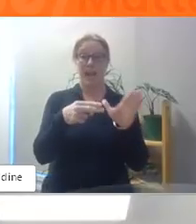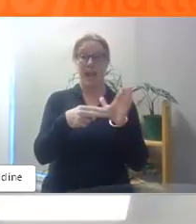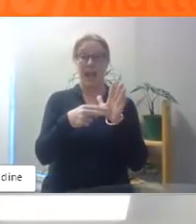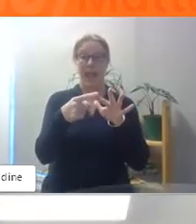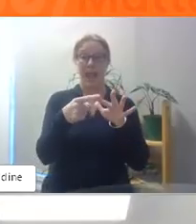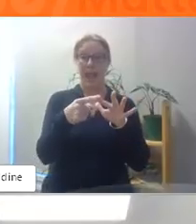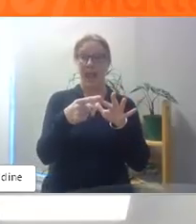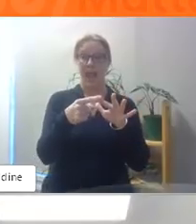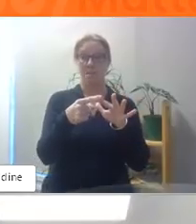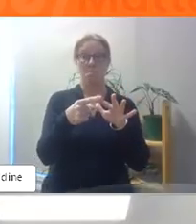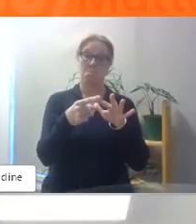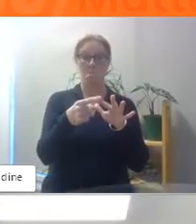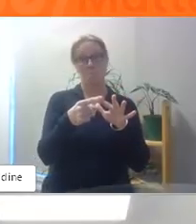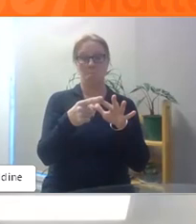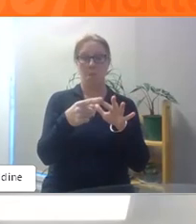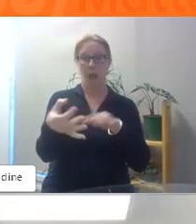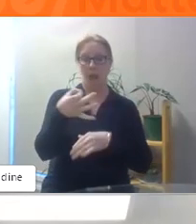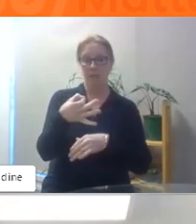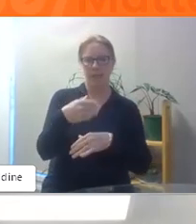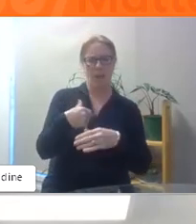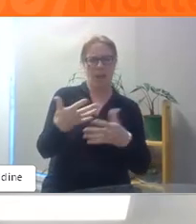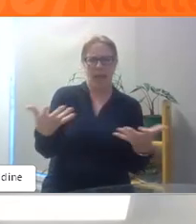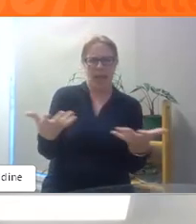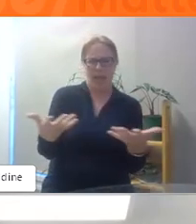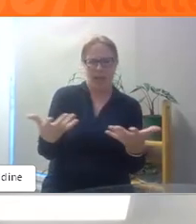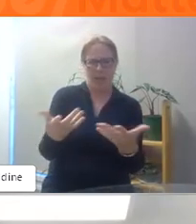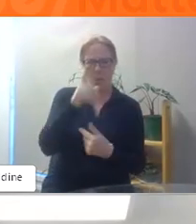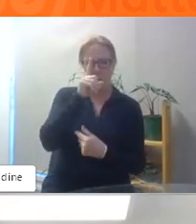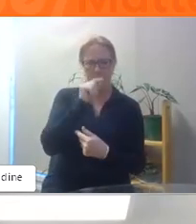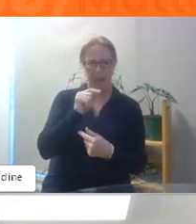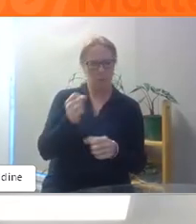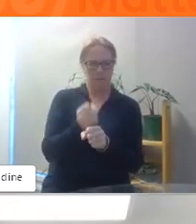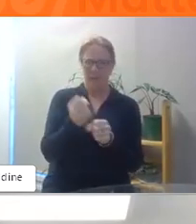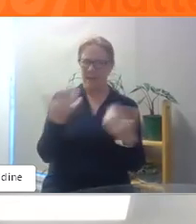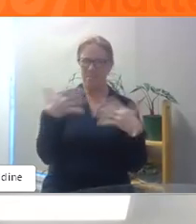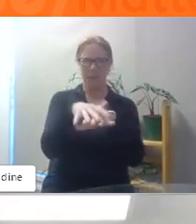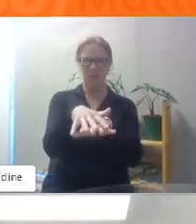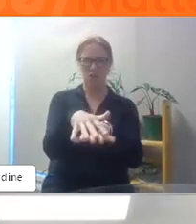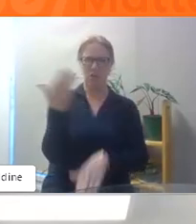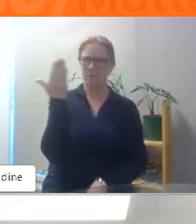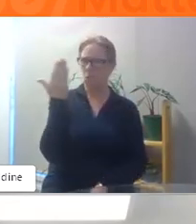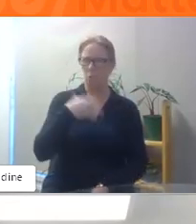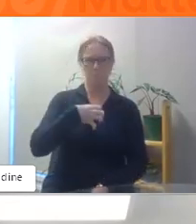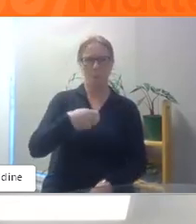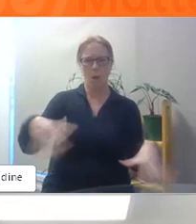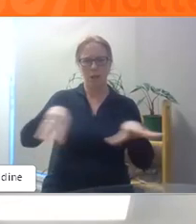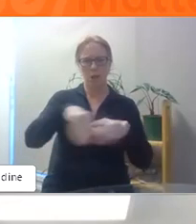to me, is how can we make mainstream schools more inclusive for, yeah,